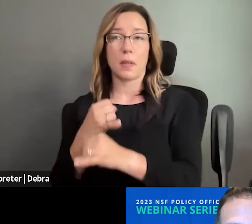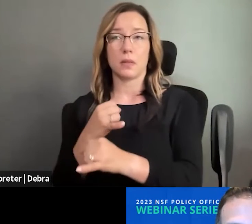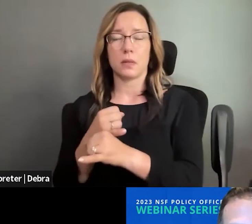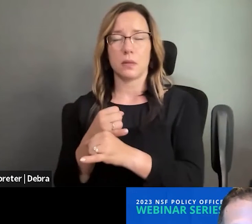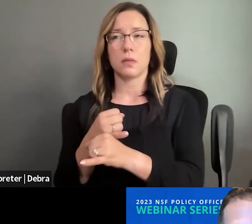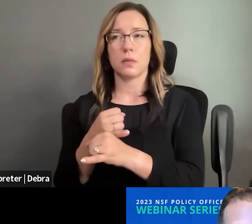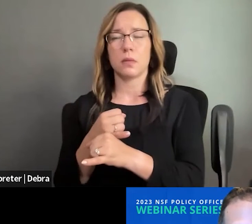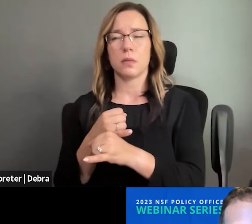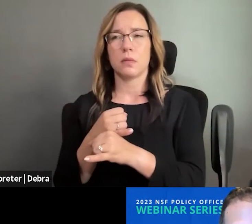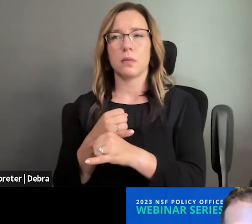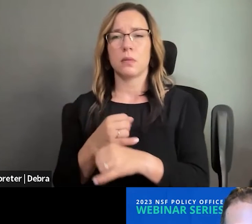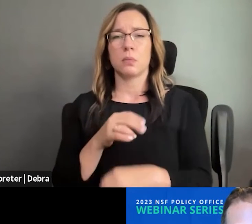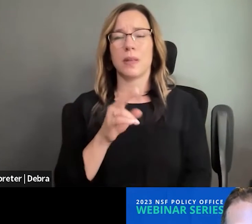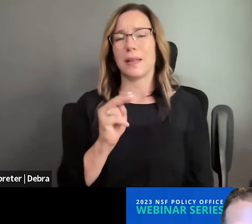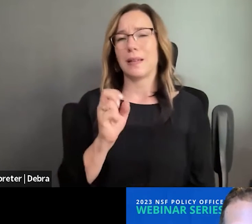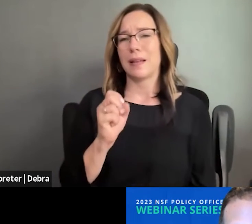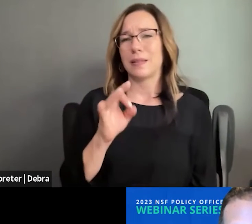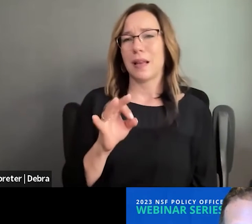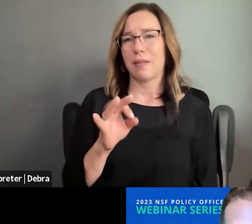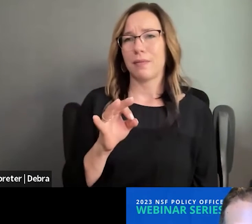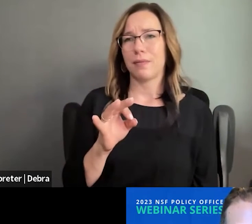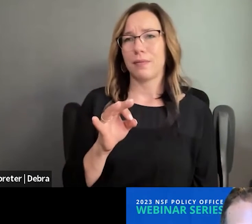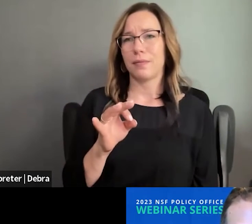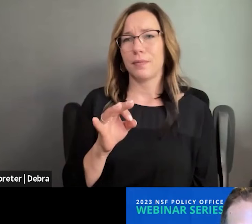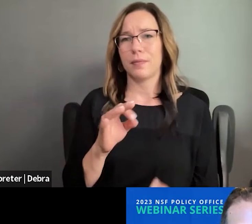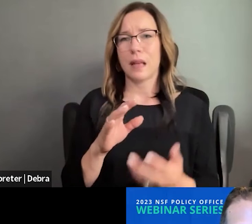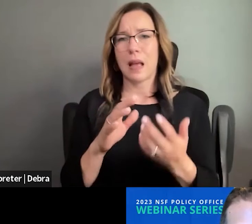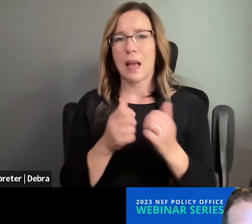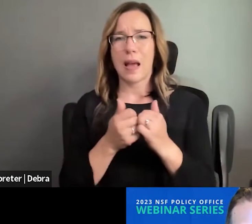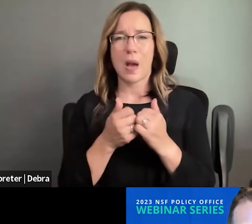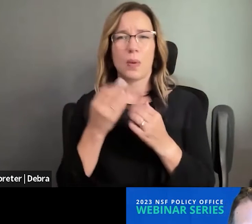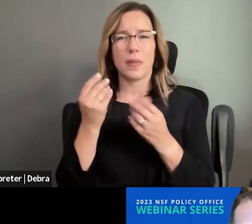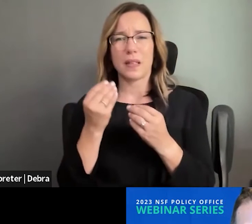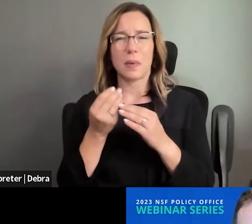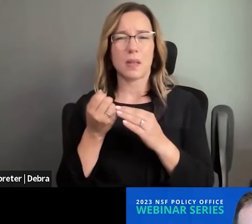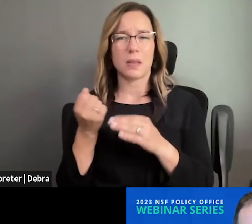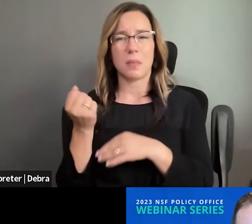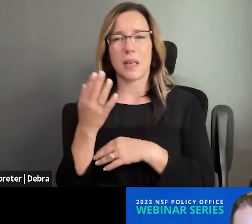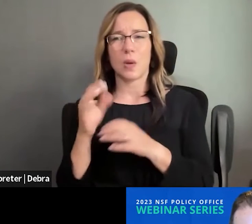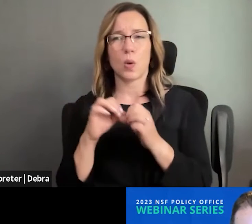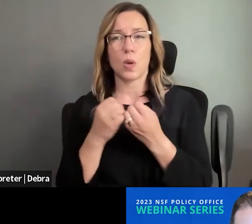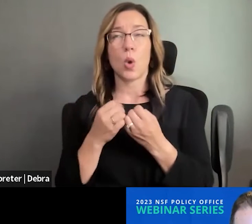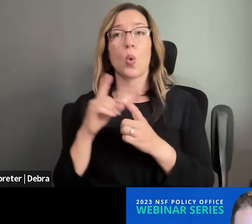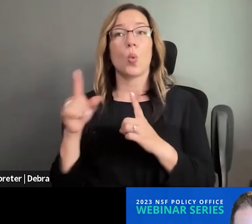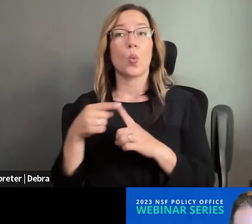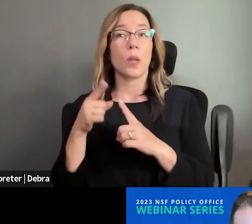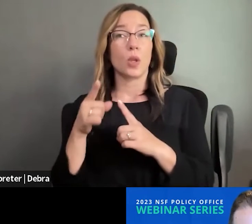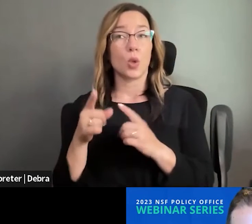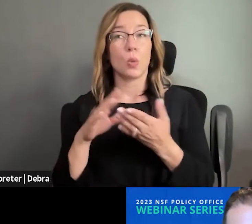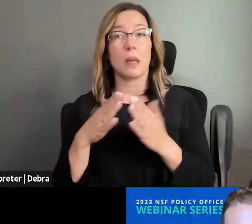NSF regards submitting organizations. Like when are you considered a single organization?